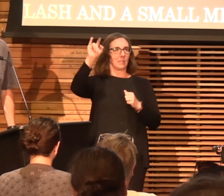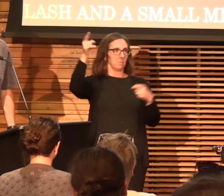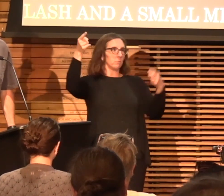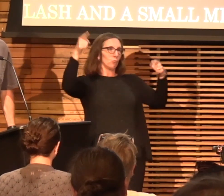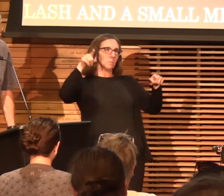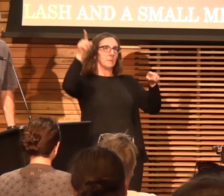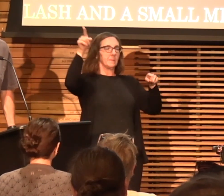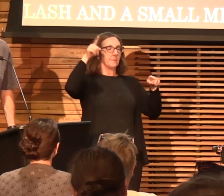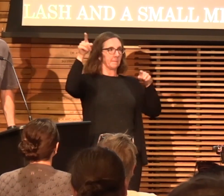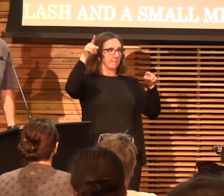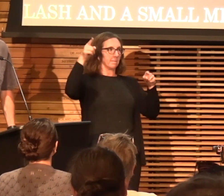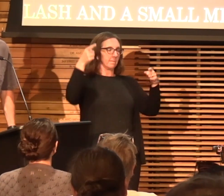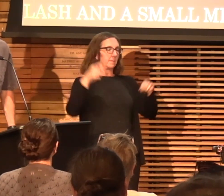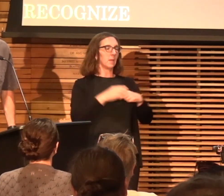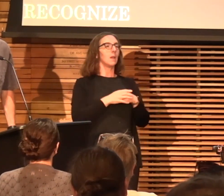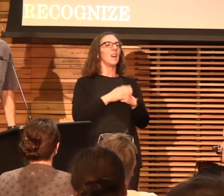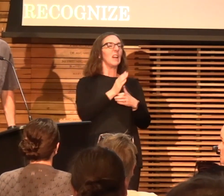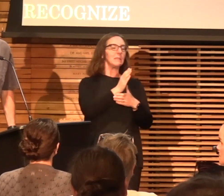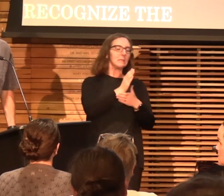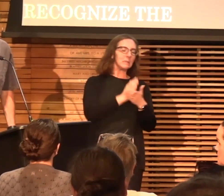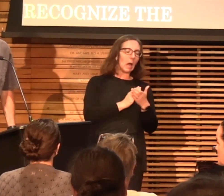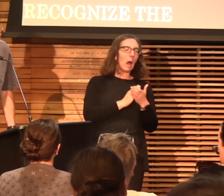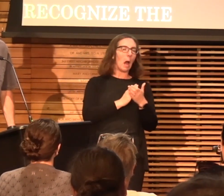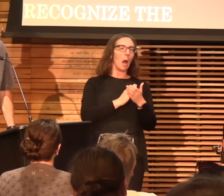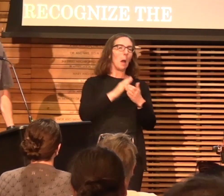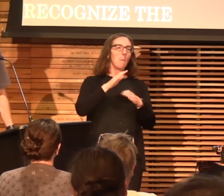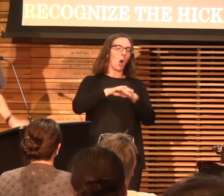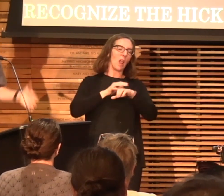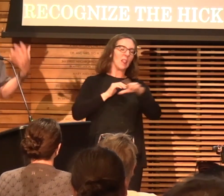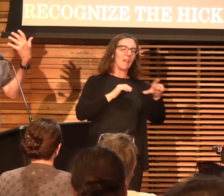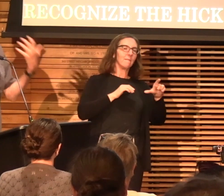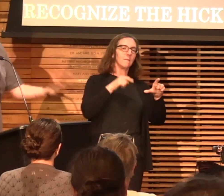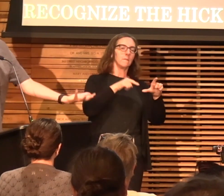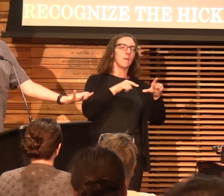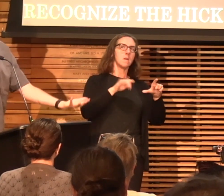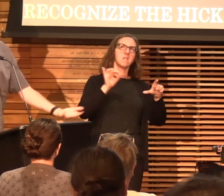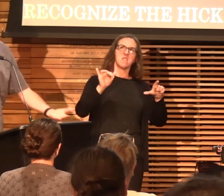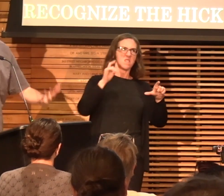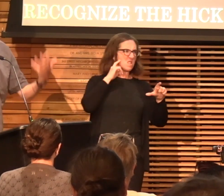recognize the hypocrisy. All of a sudden, they're not allowed to criticize Hitler anymore.